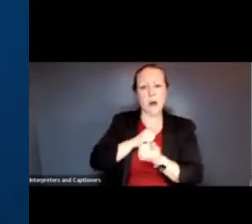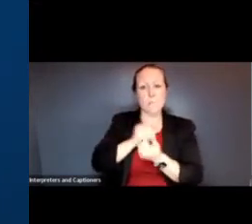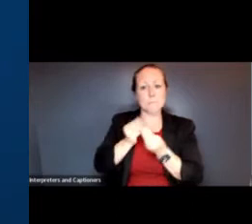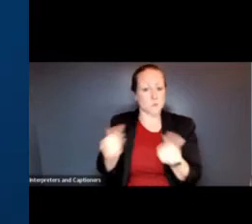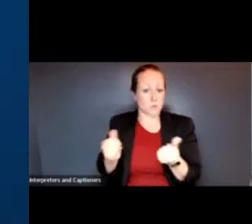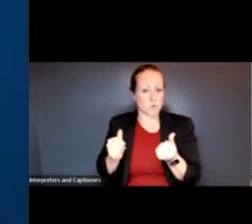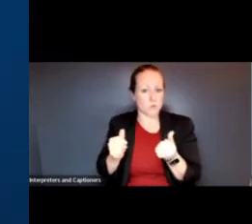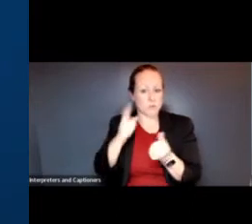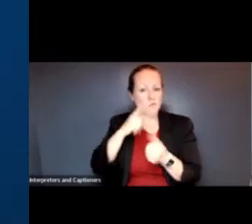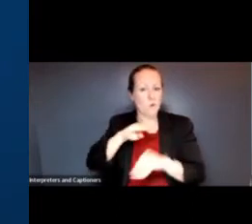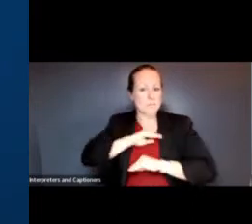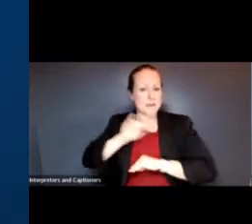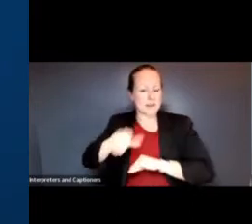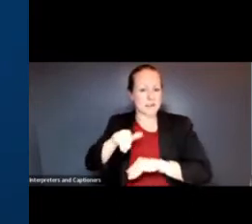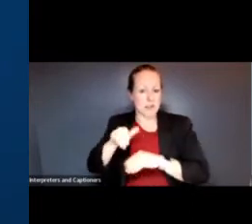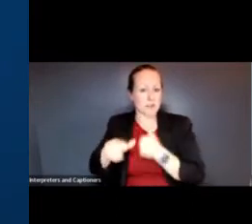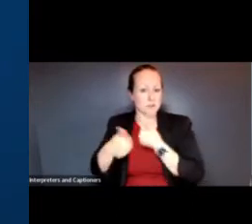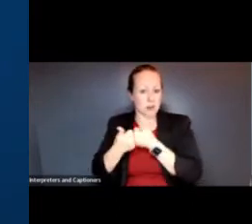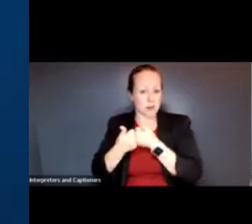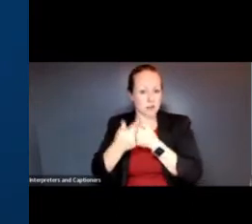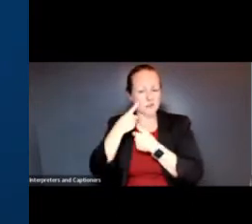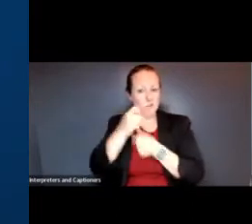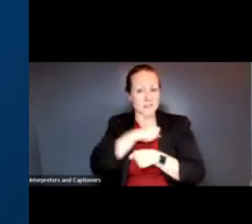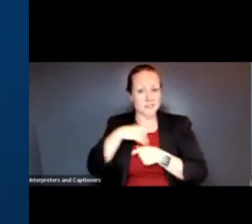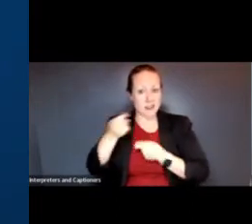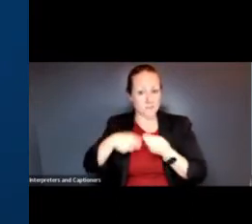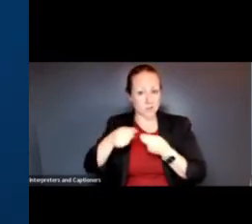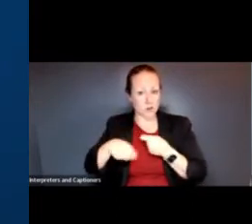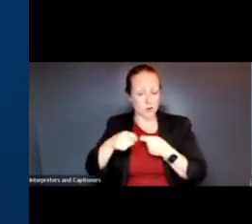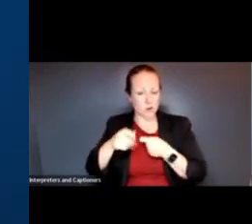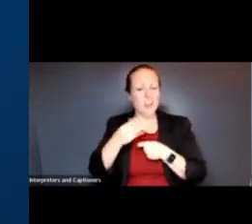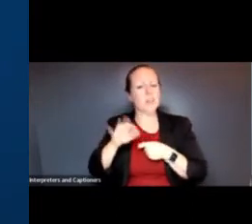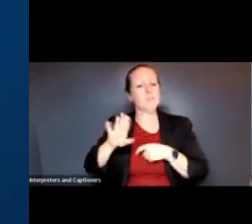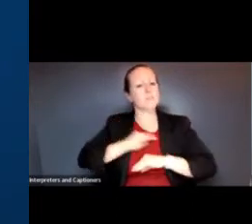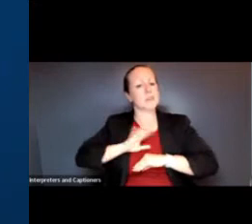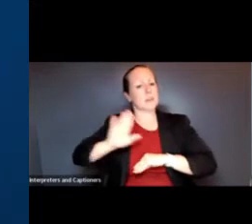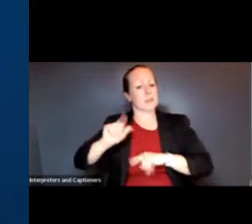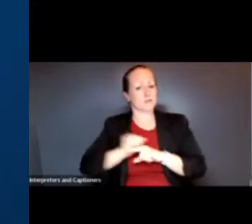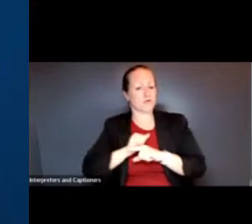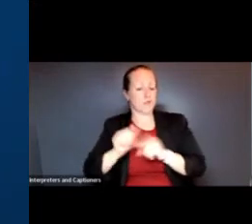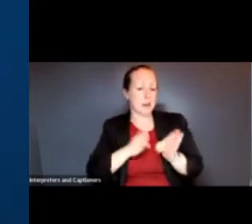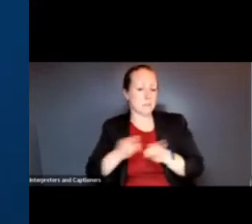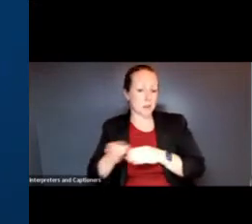your training plan. So as I mentioned, there are a variety of platforms, you can introduce training that you guys probably